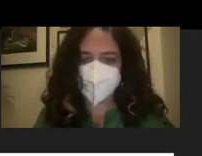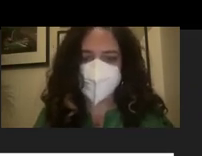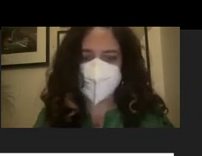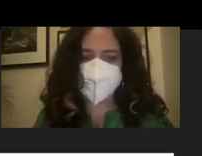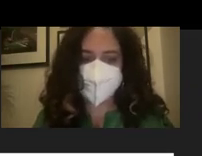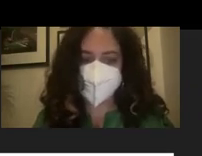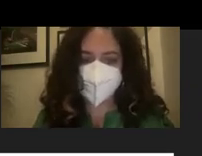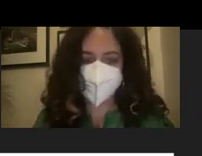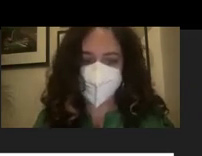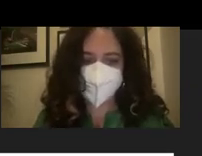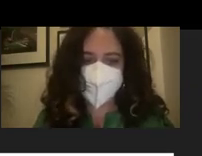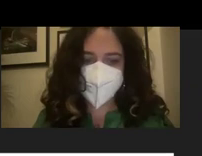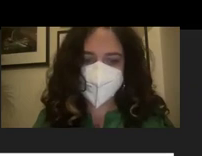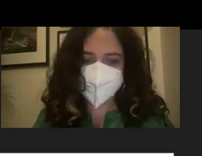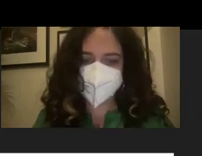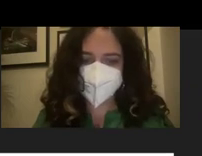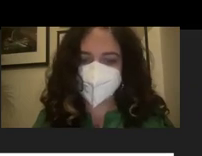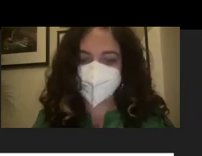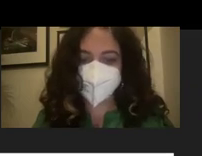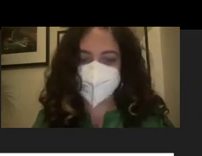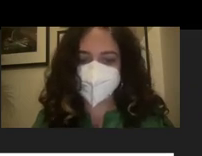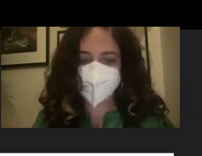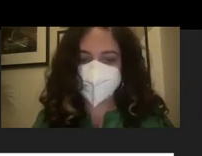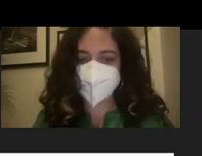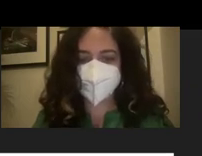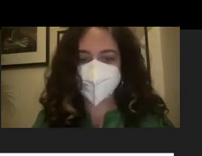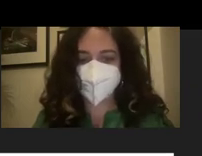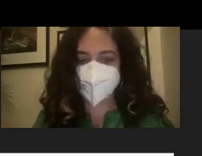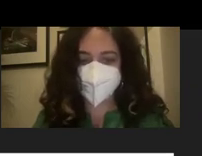through significant death before we've gone through and we' survived it we sacrificed those